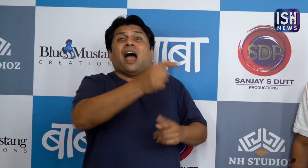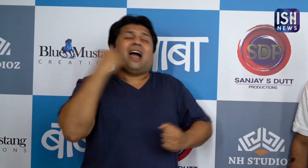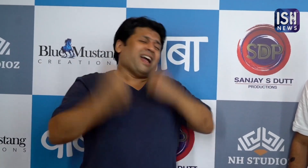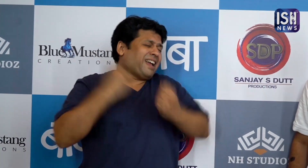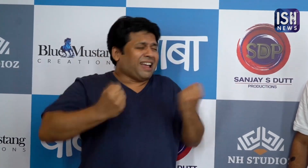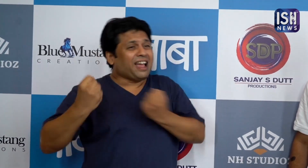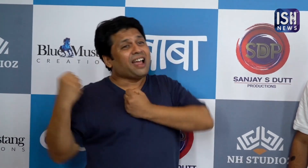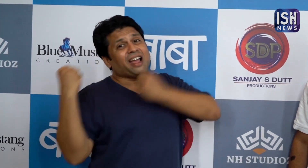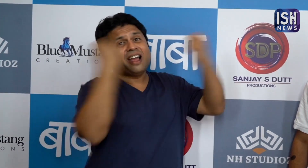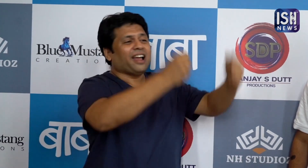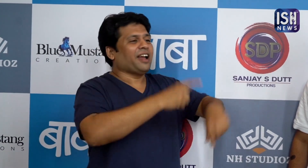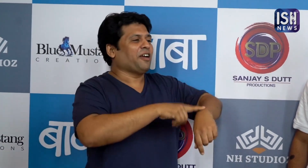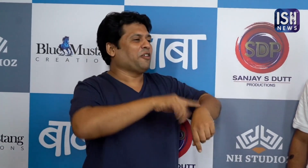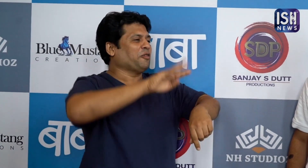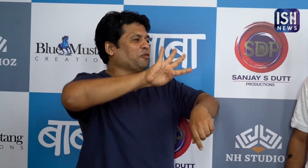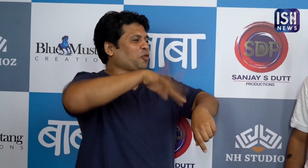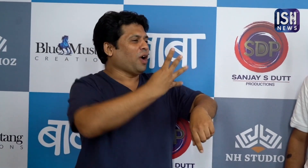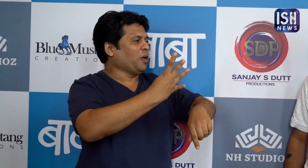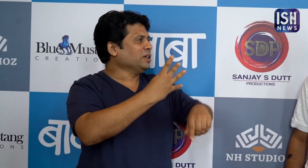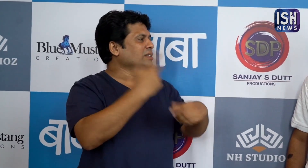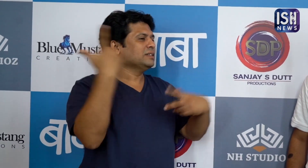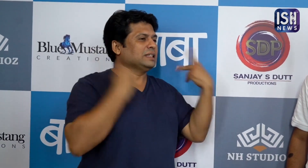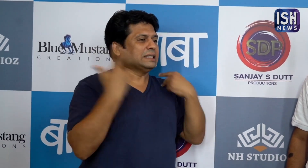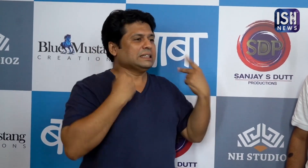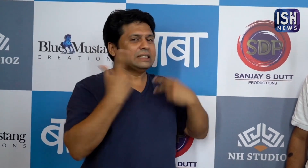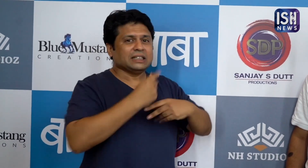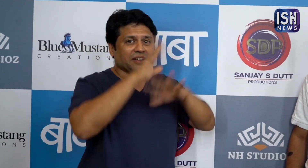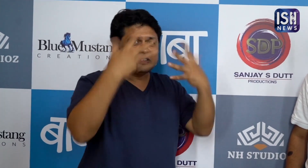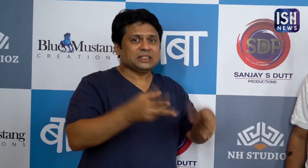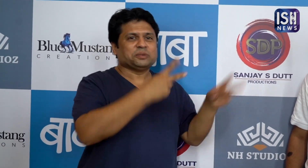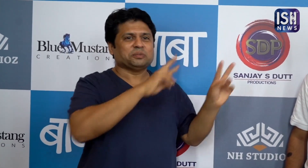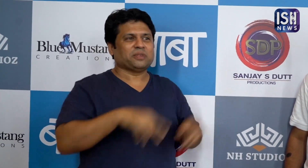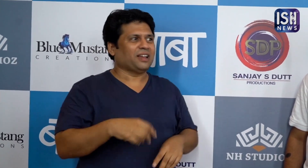He was immediately rushed to a hospital. He was given injections and after 4 hours he was brought back.